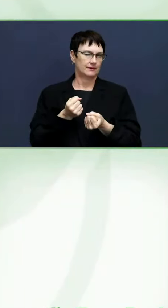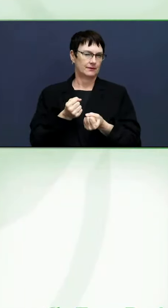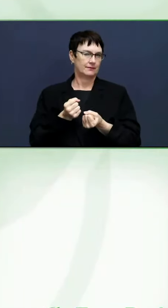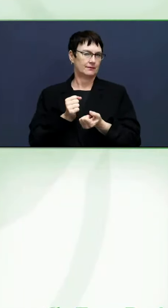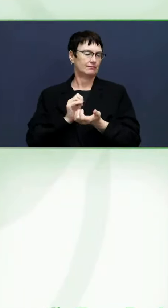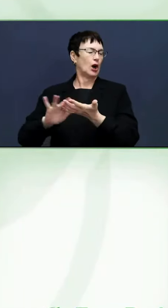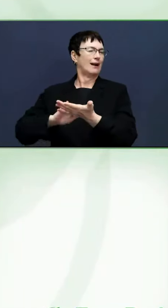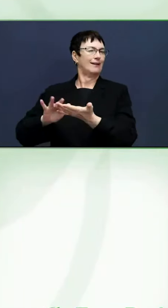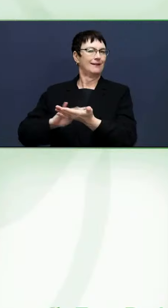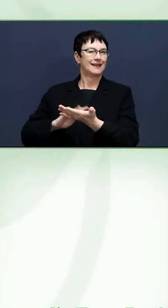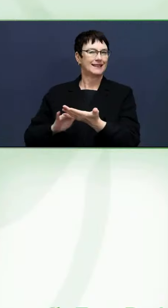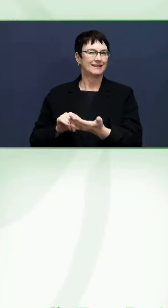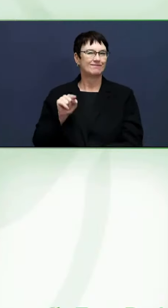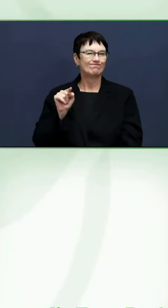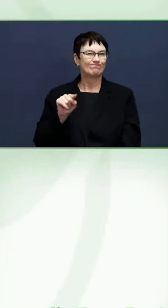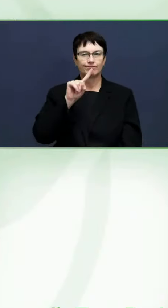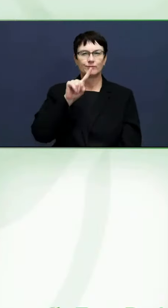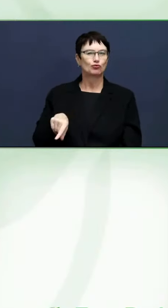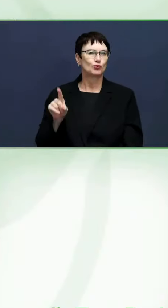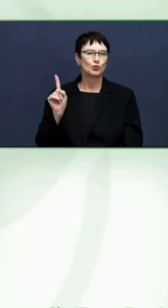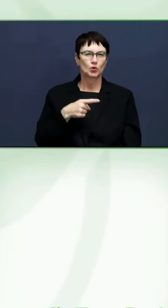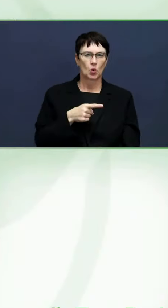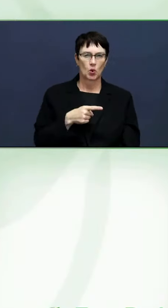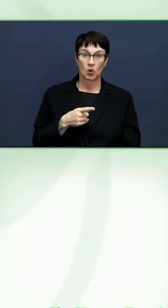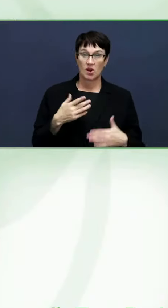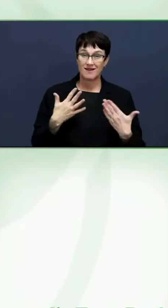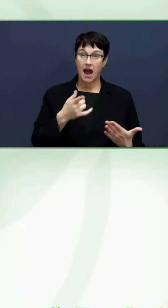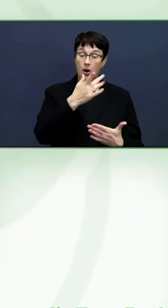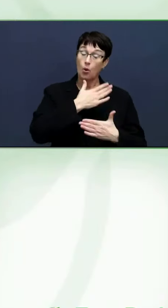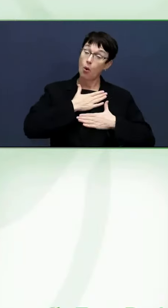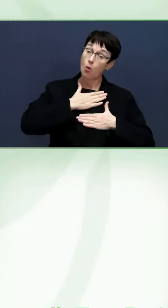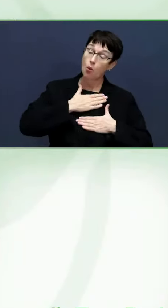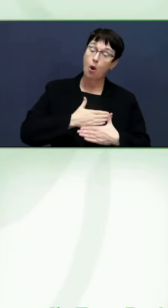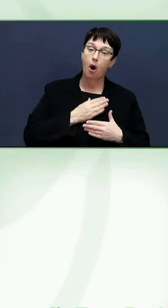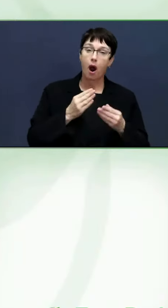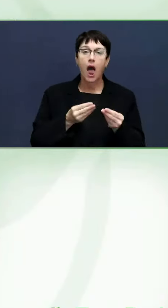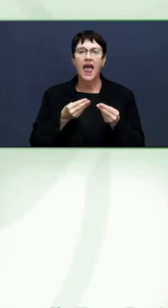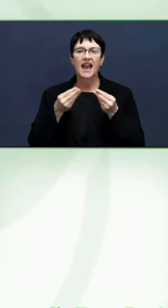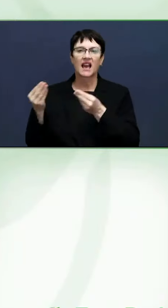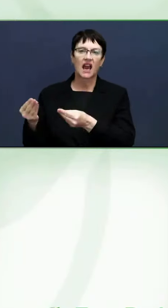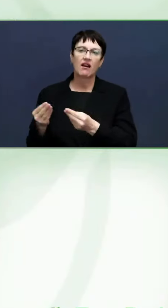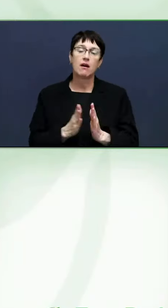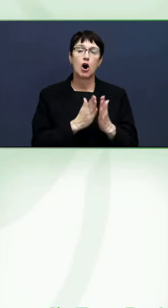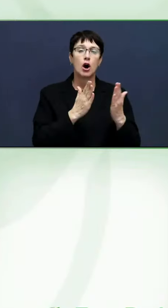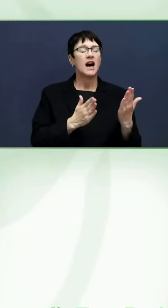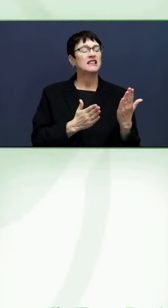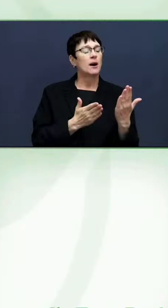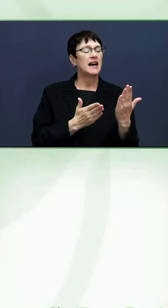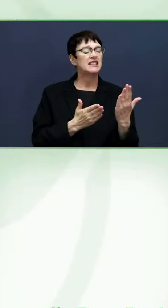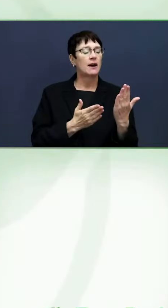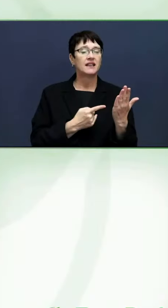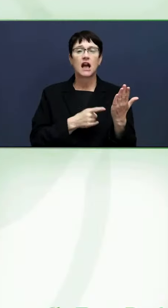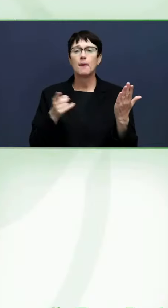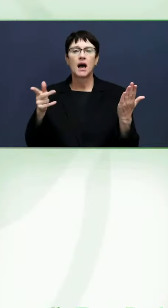on audiobooks for the visually impaired, to educate the visually impaired? Only audiobooks?